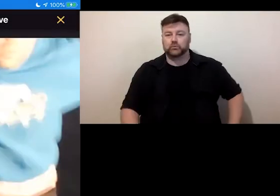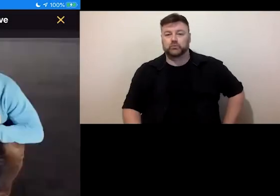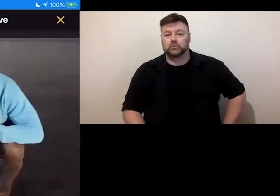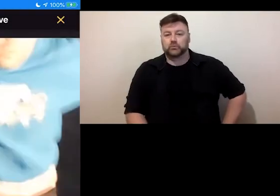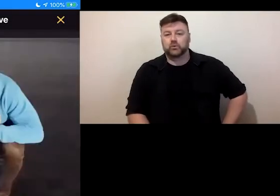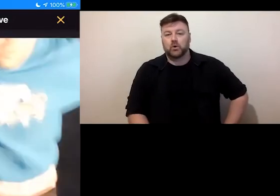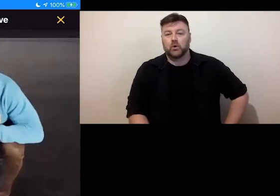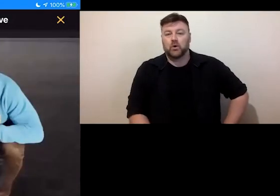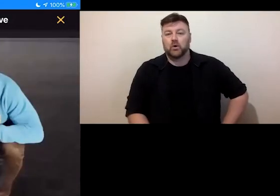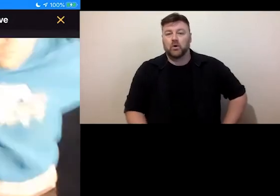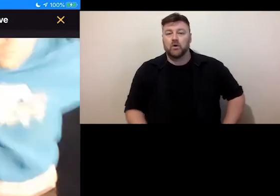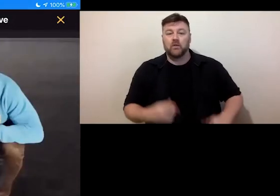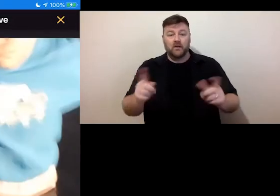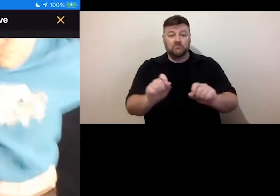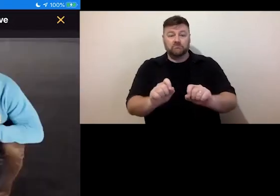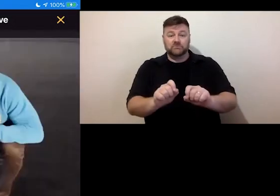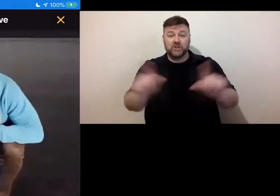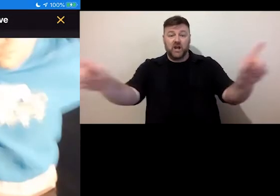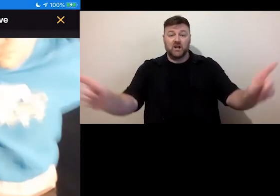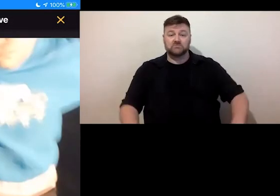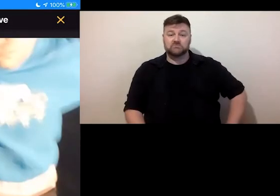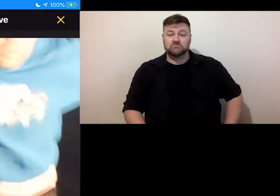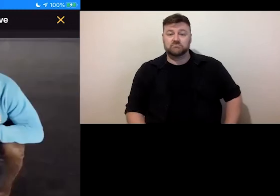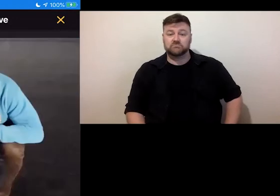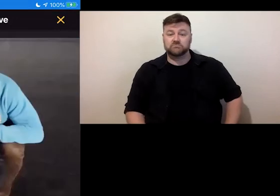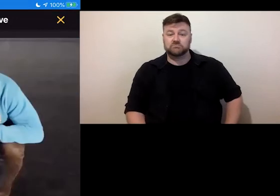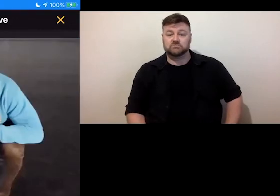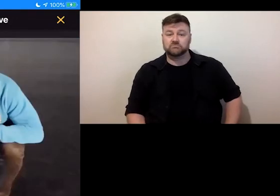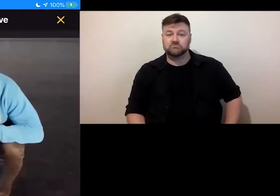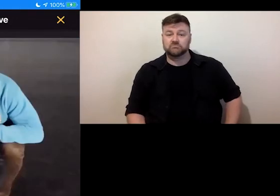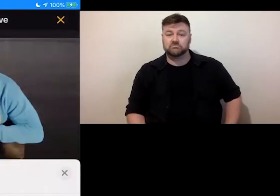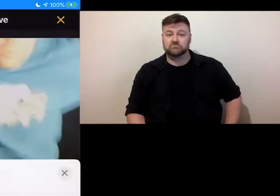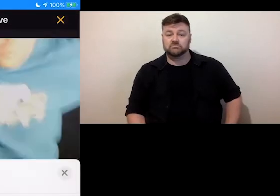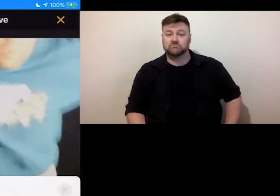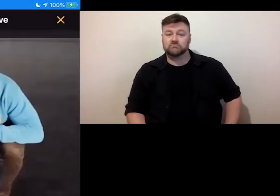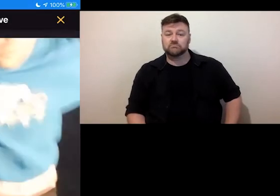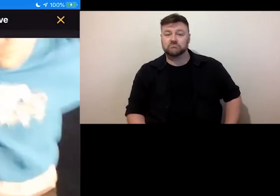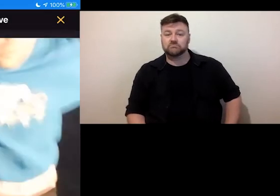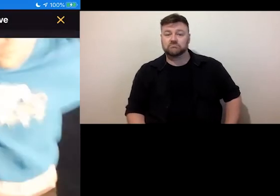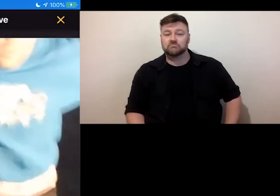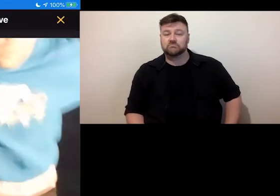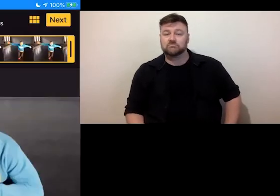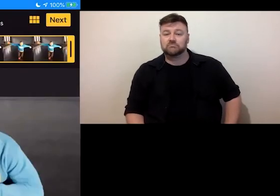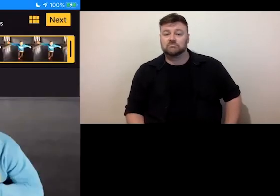then, you can just share - low quality, just someone... Let's use a